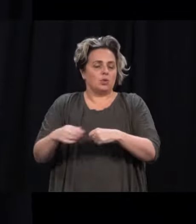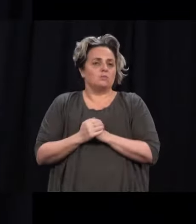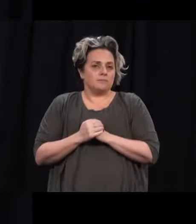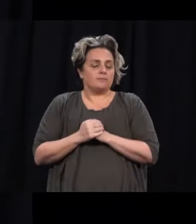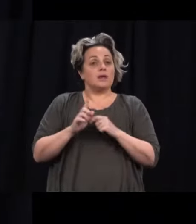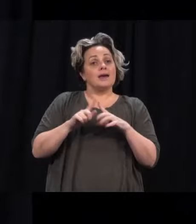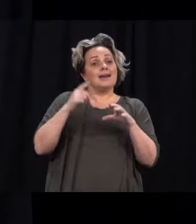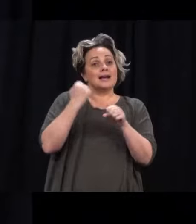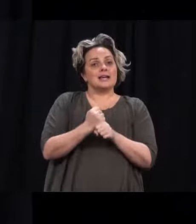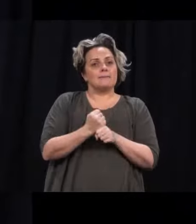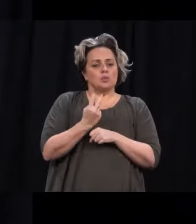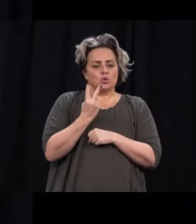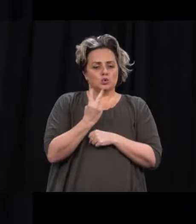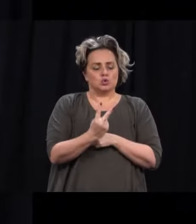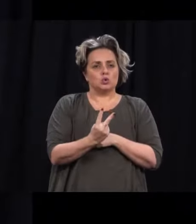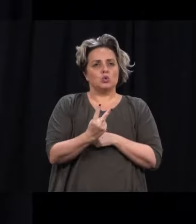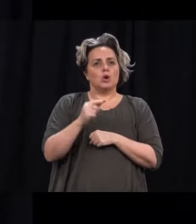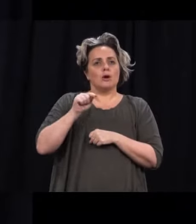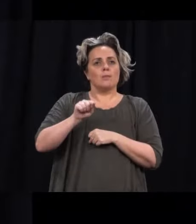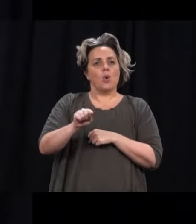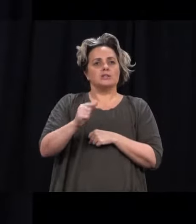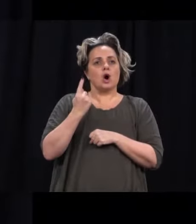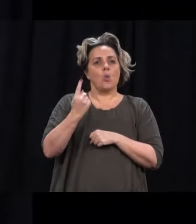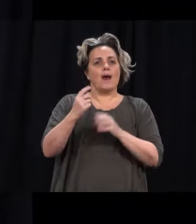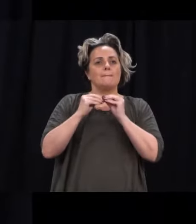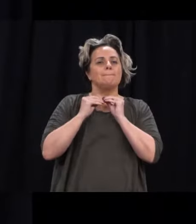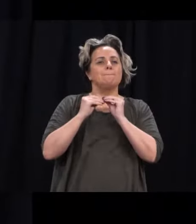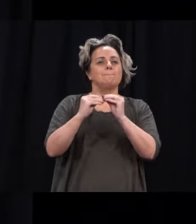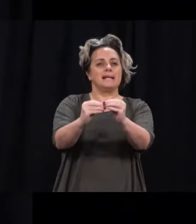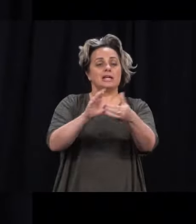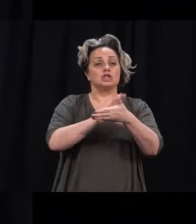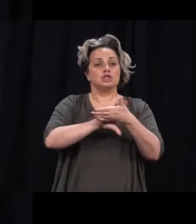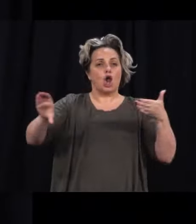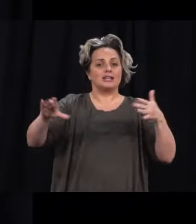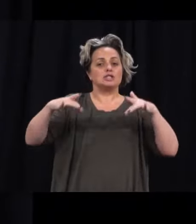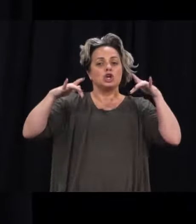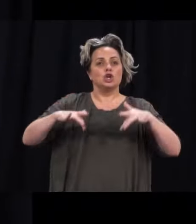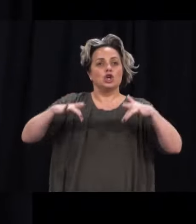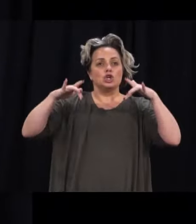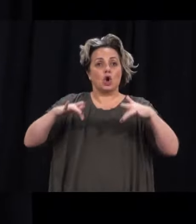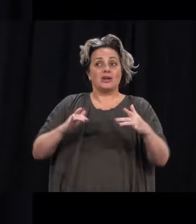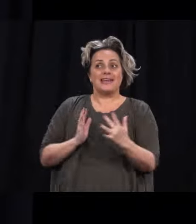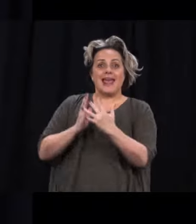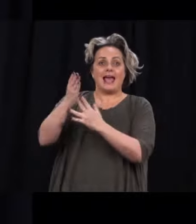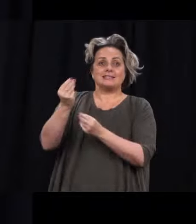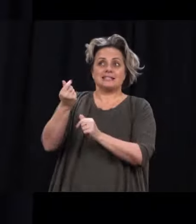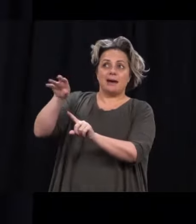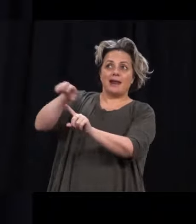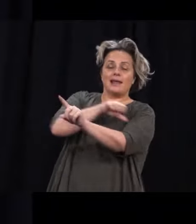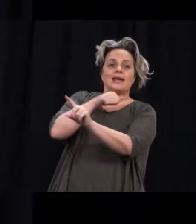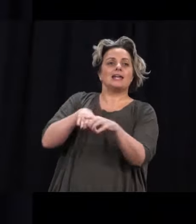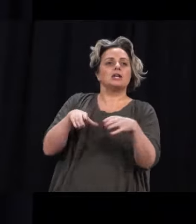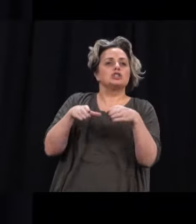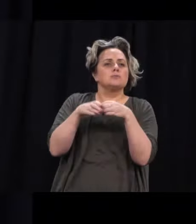been spent on other business support programs that we have